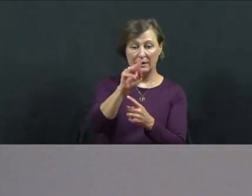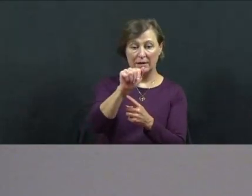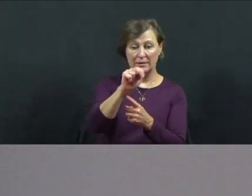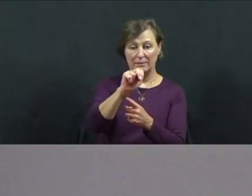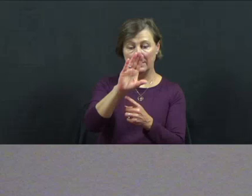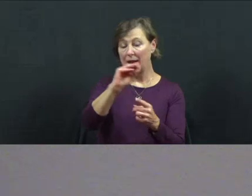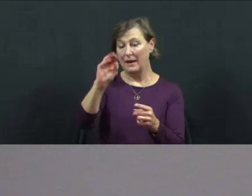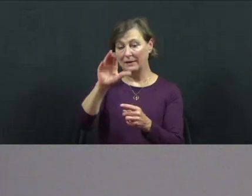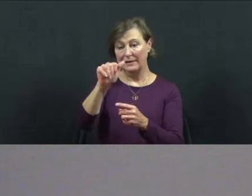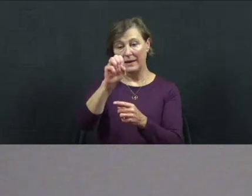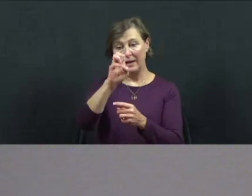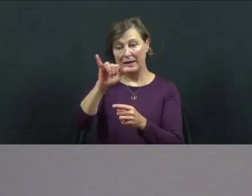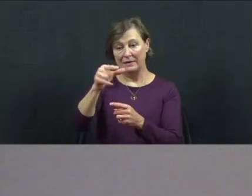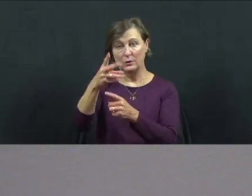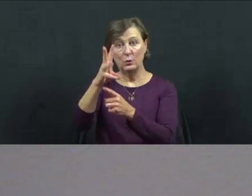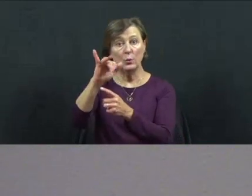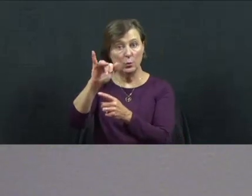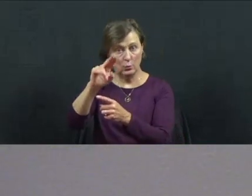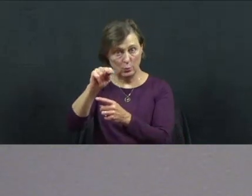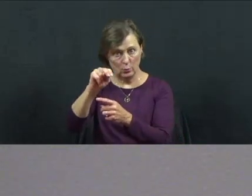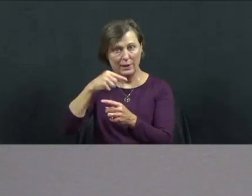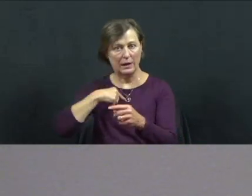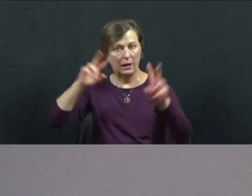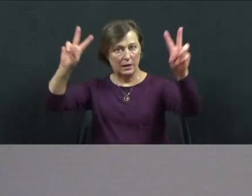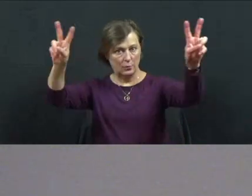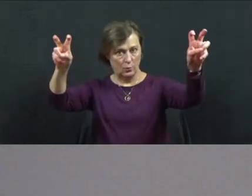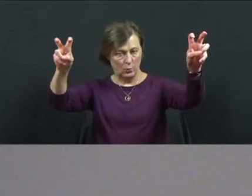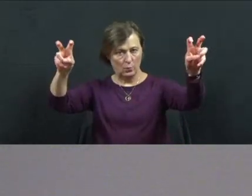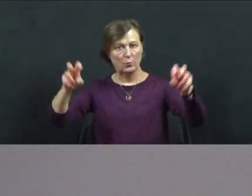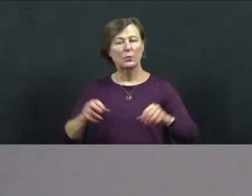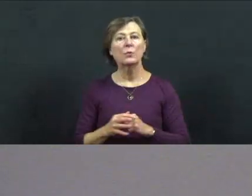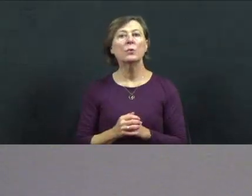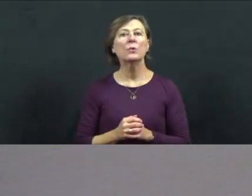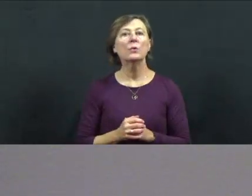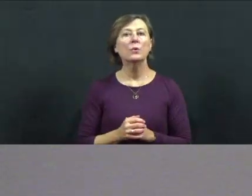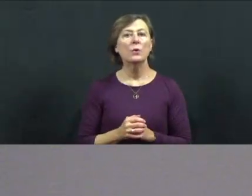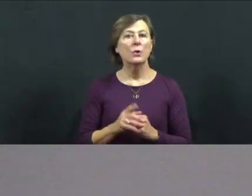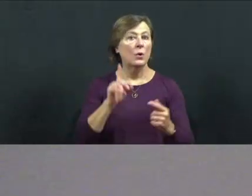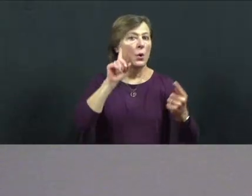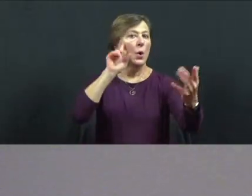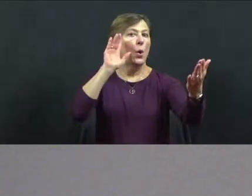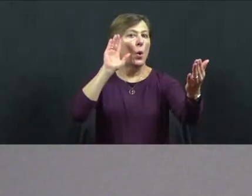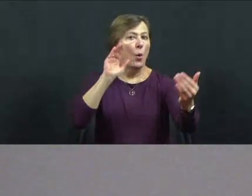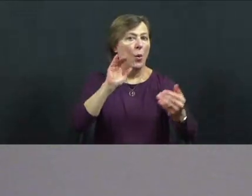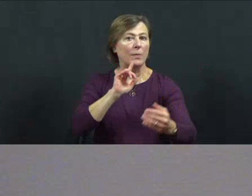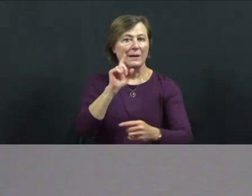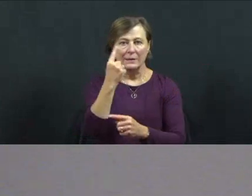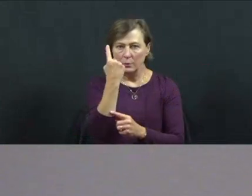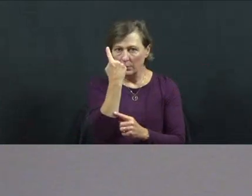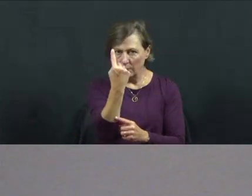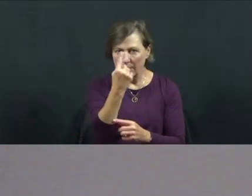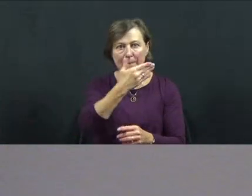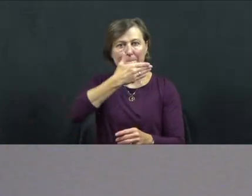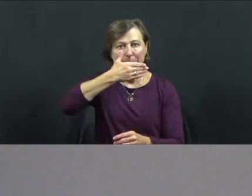International, and I quote, "Hope is the single best predictor